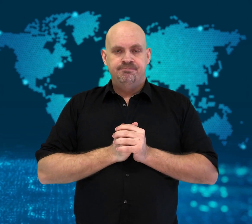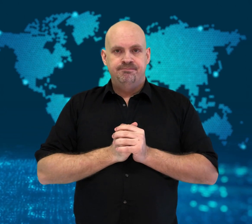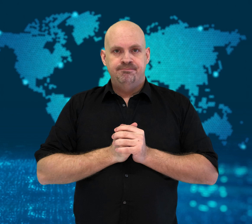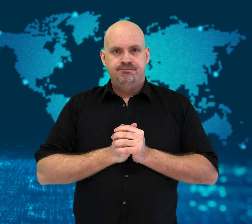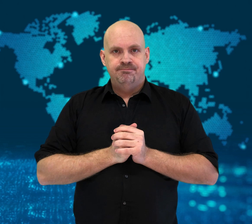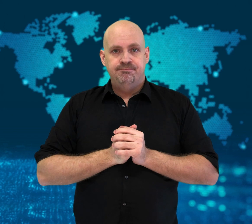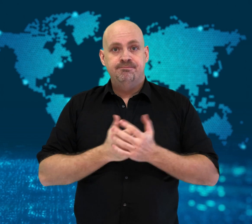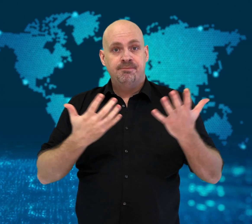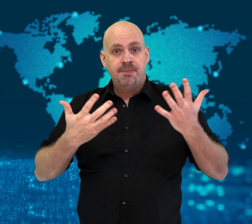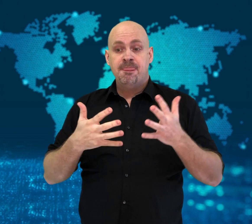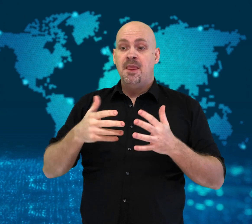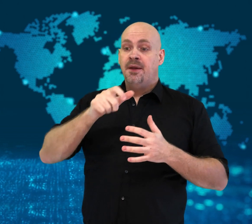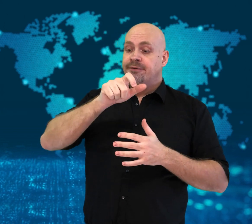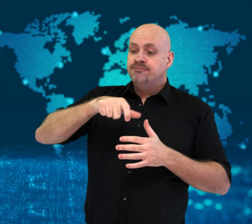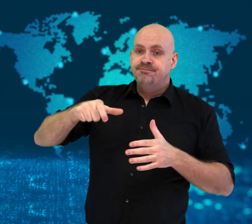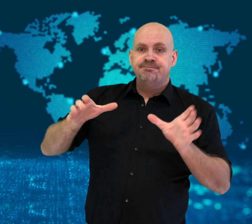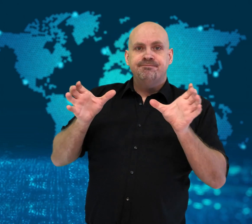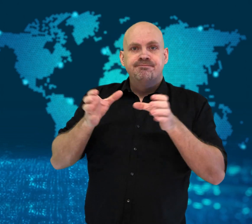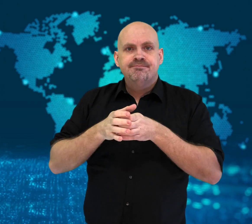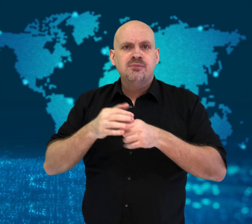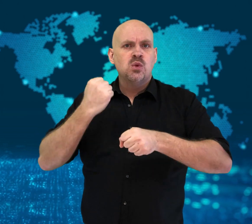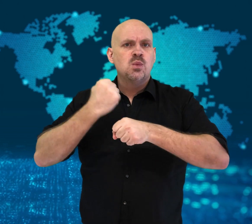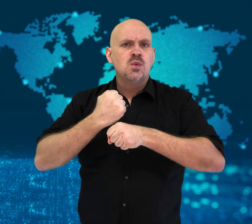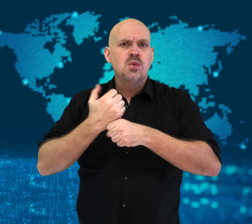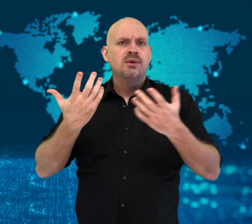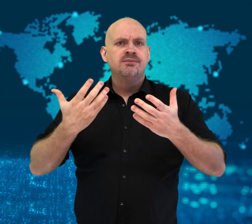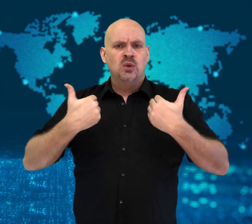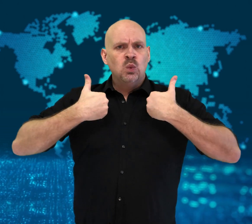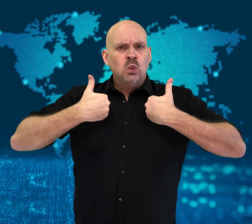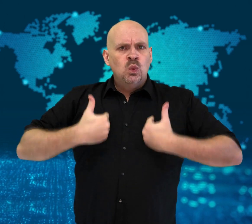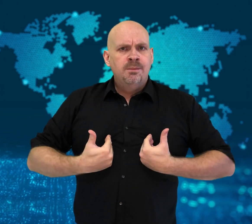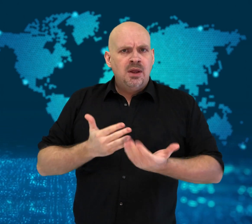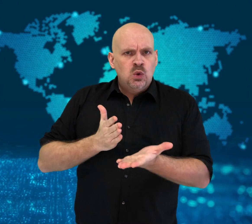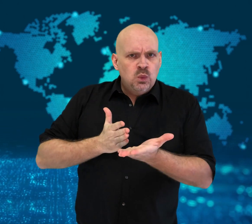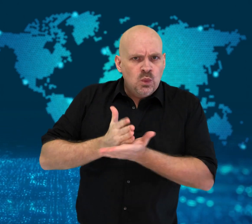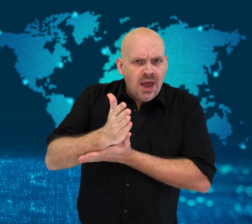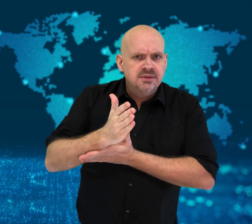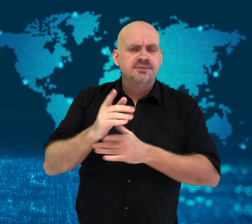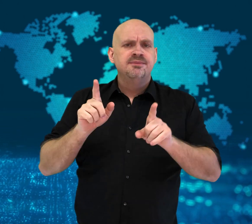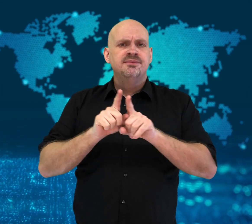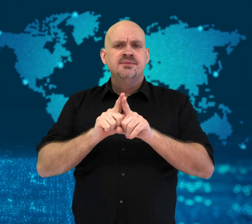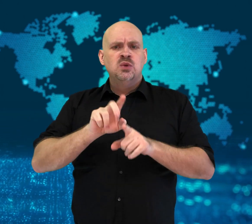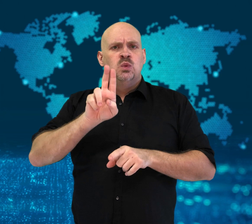Many people, human rights organizations,